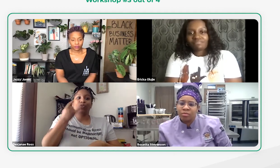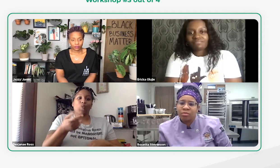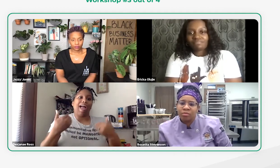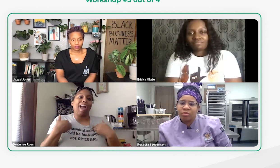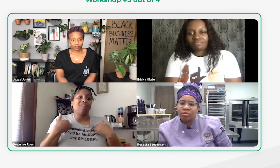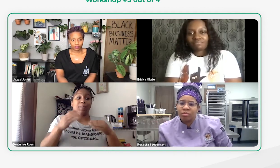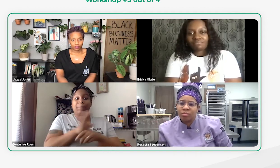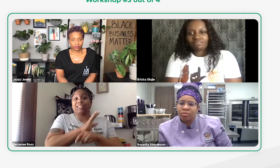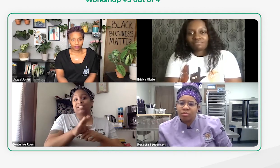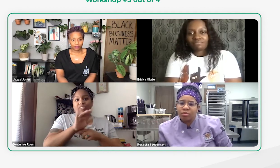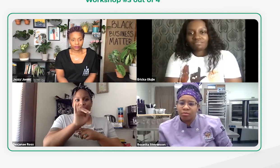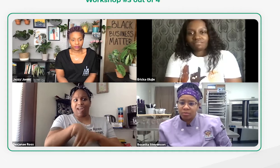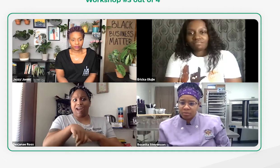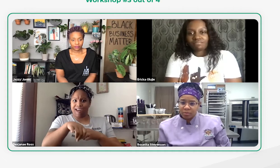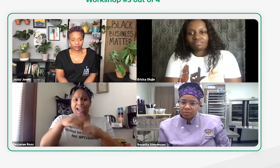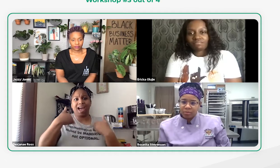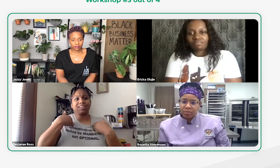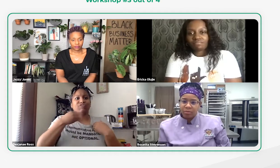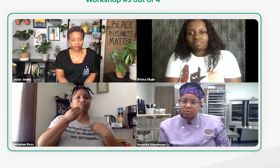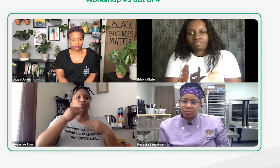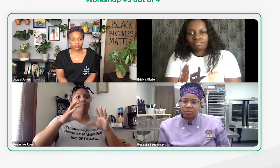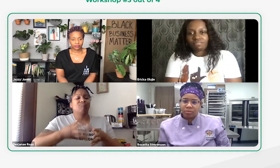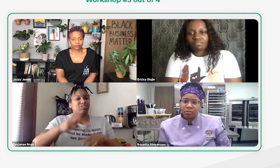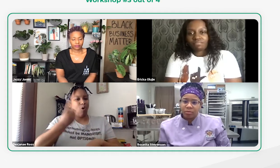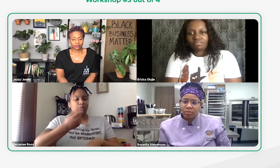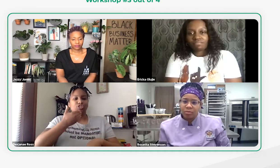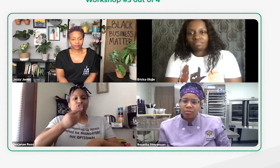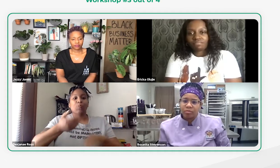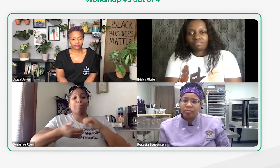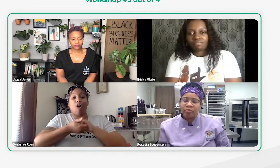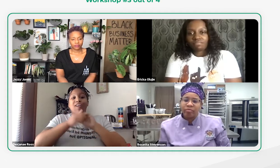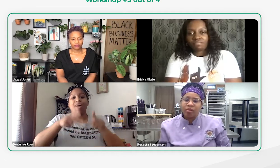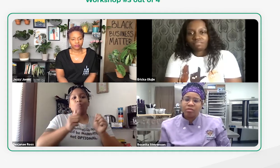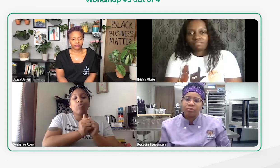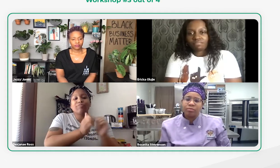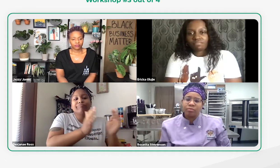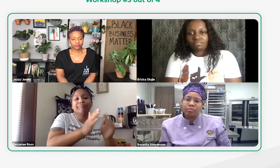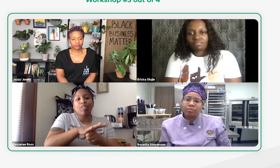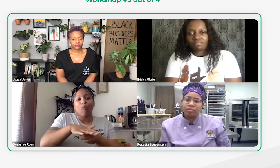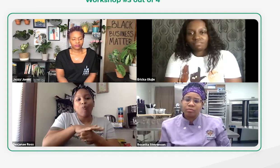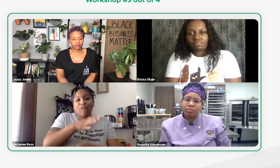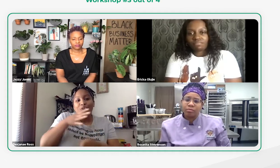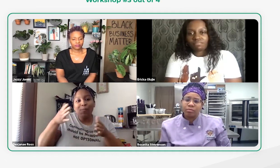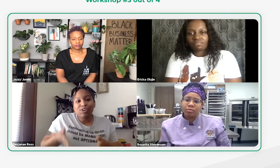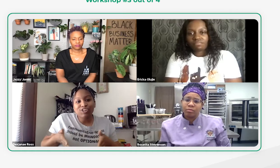farming community. If you have a business that has something to do with food or groceries you